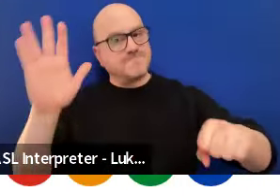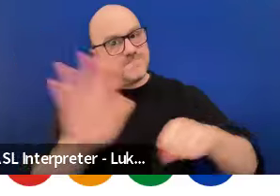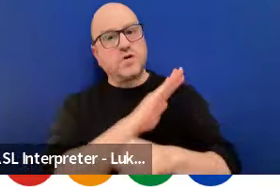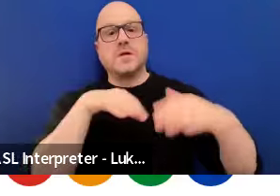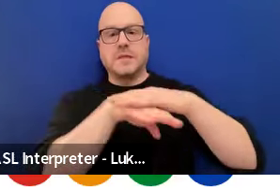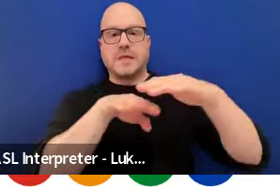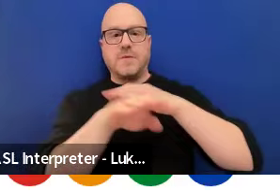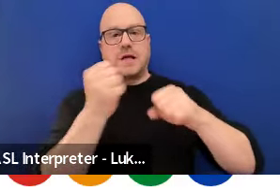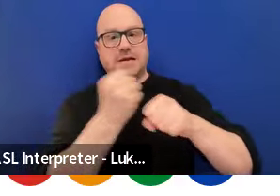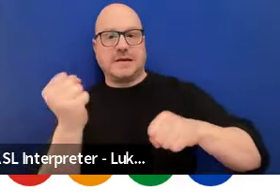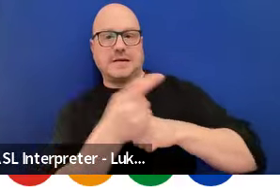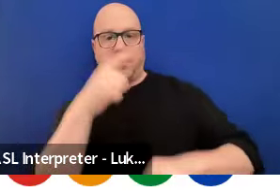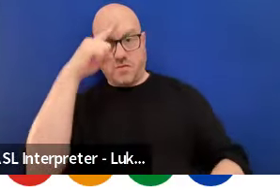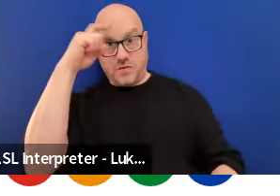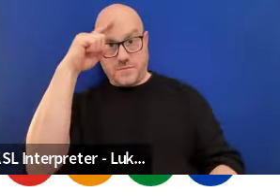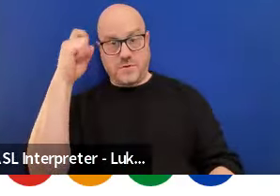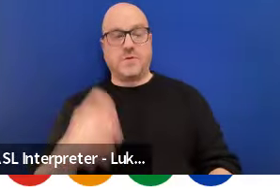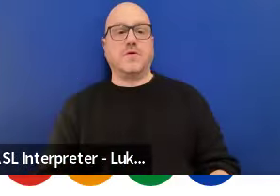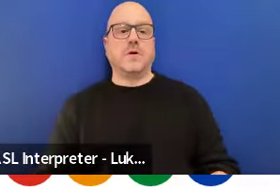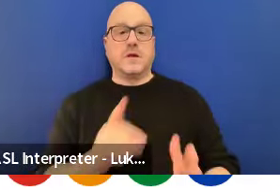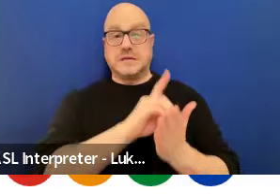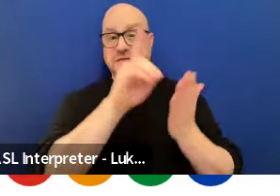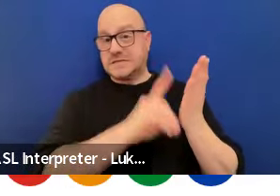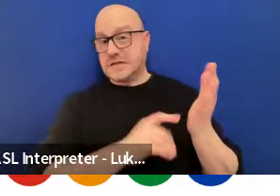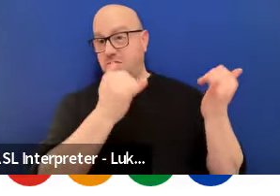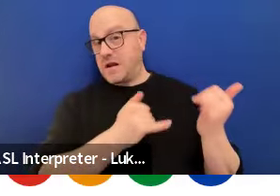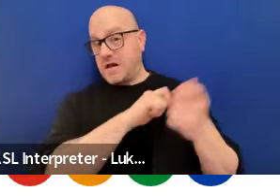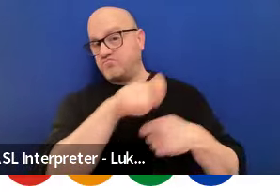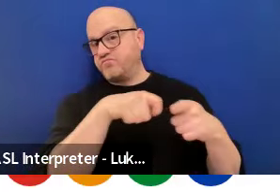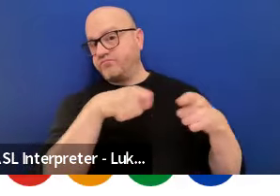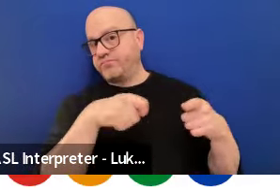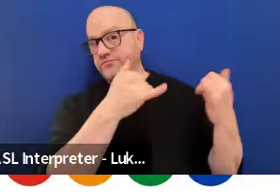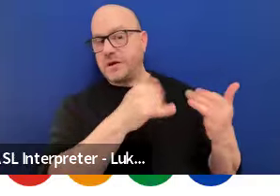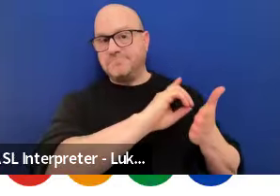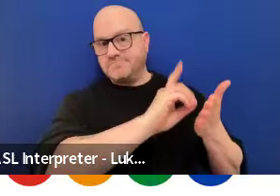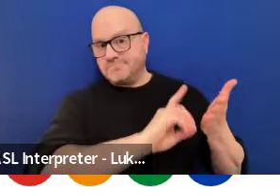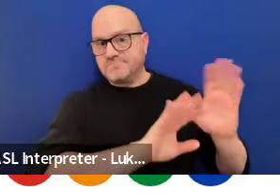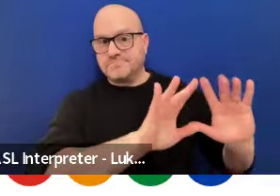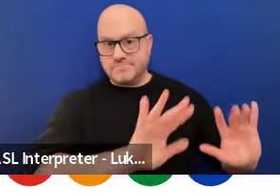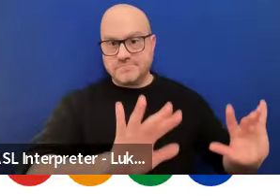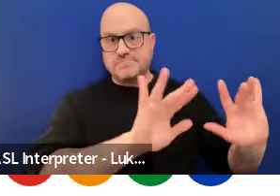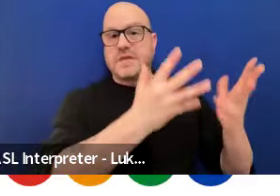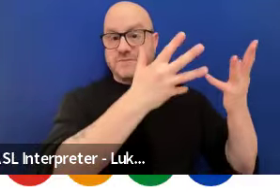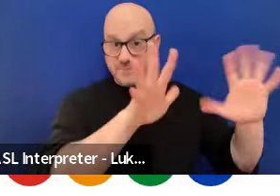CONSTRUCTION TO MAKE ALL OF THE INACCESSIBLE STOPS ON THE GREEN